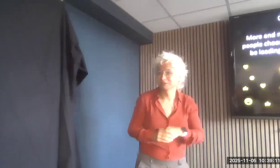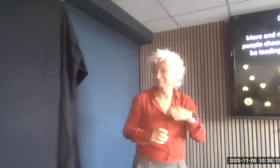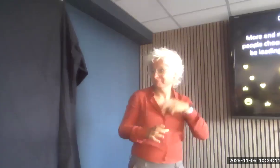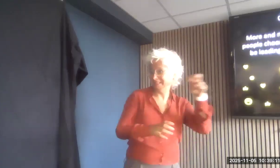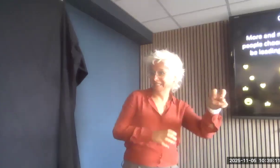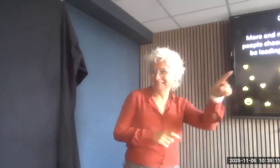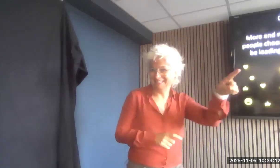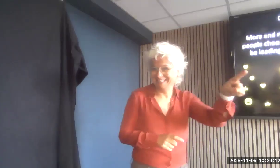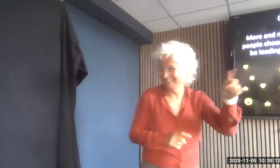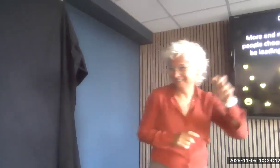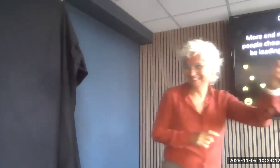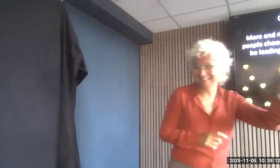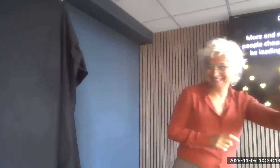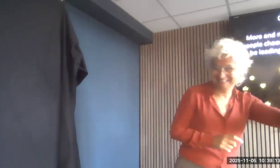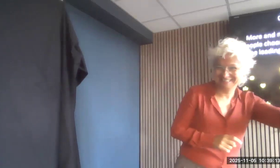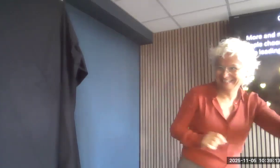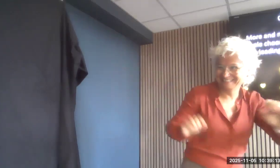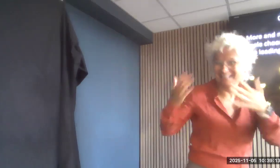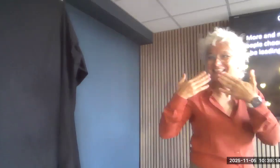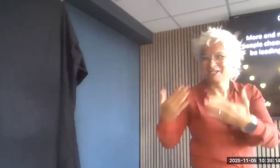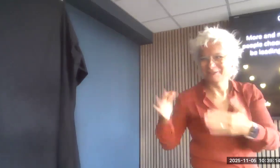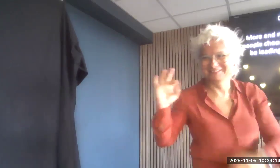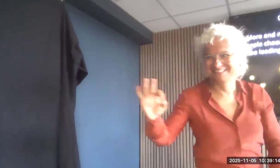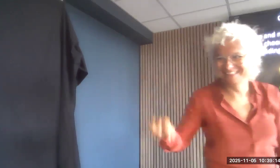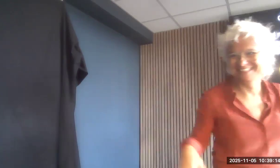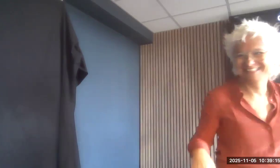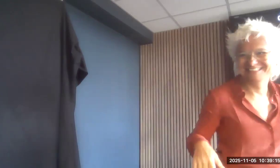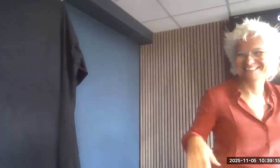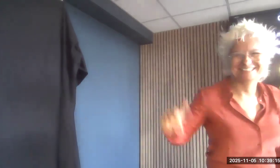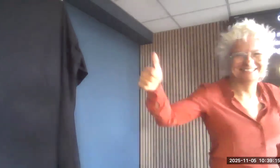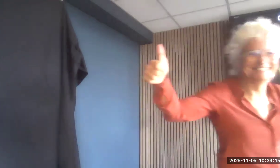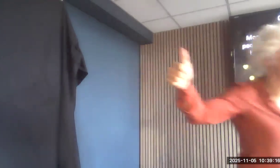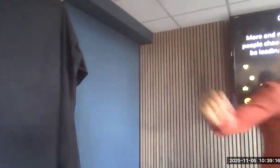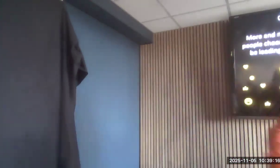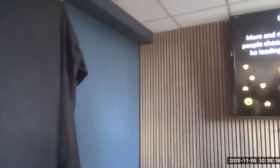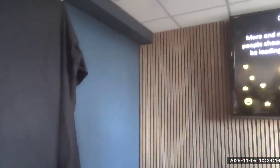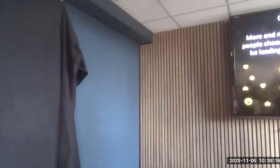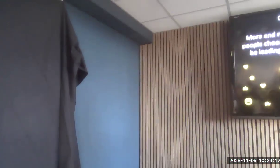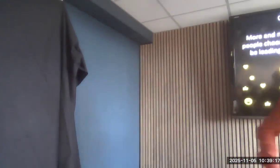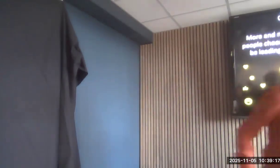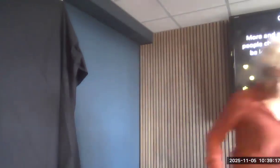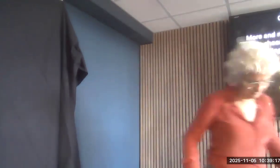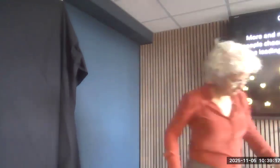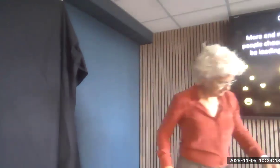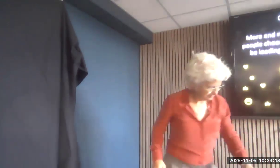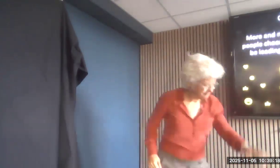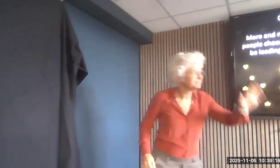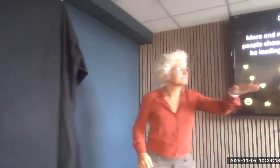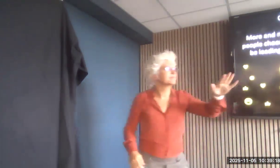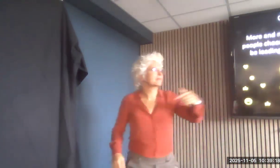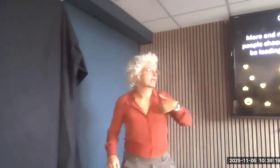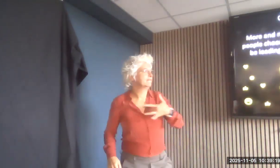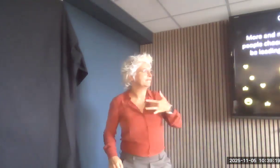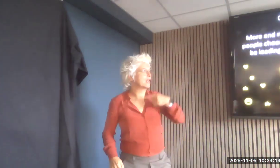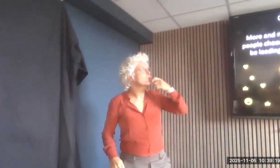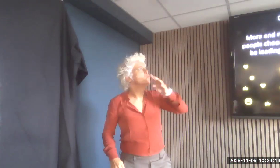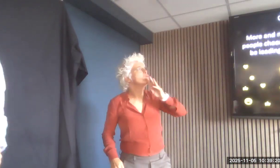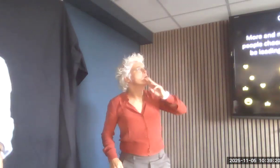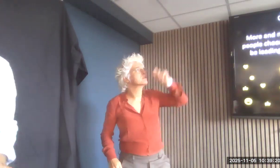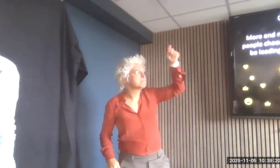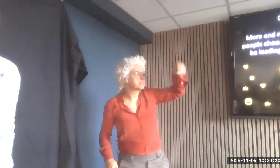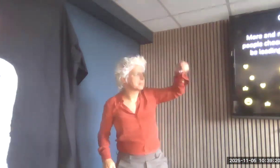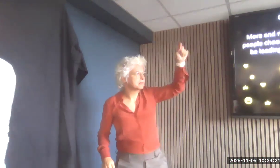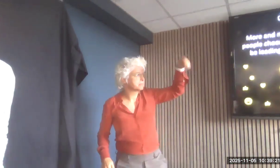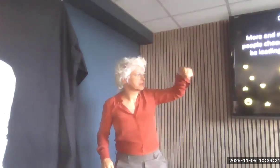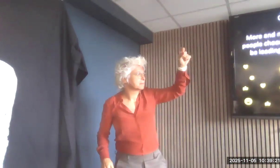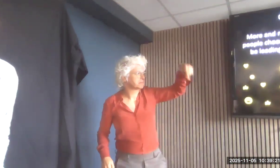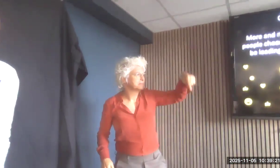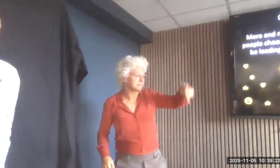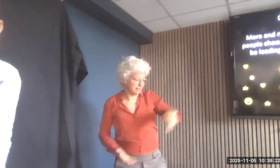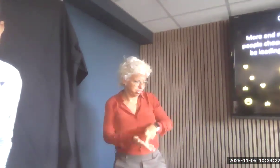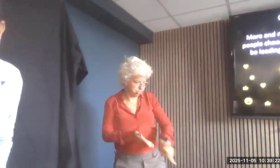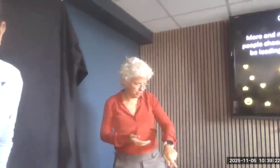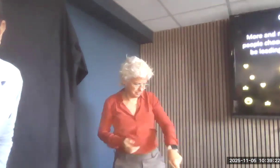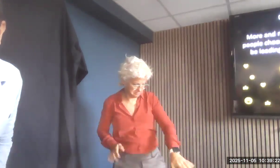An interesting topic for us looking forward. Thank you very much. I will return to my seat now. Thank you.